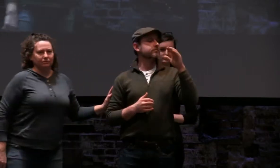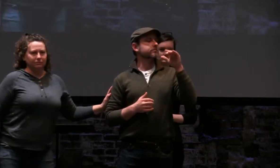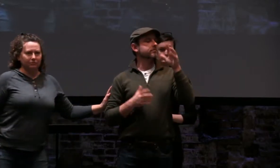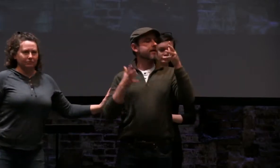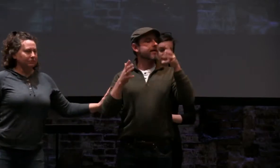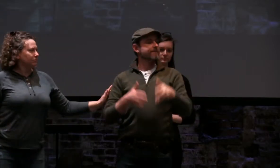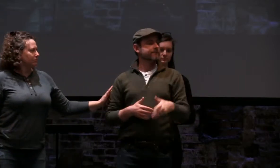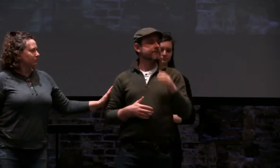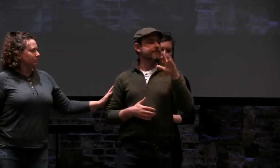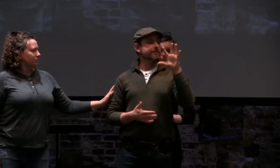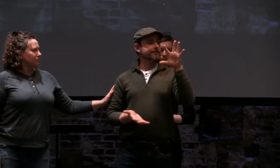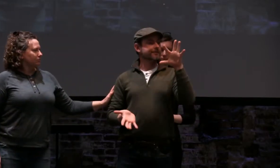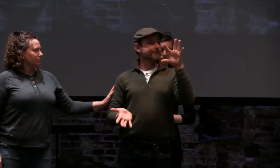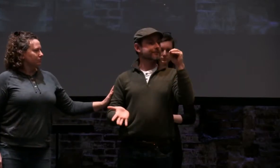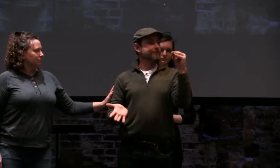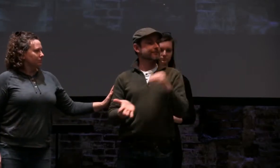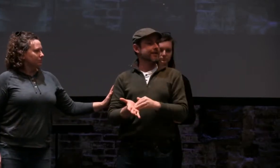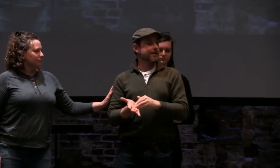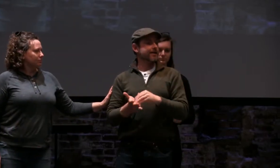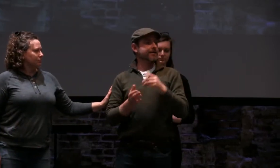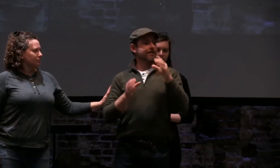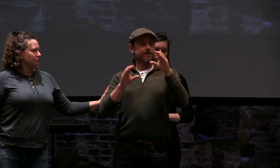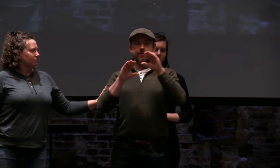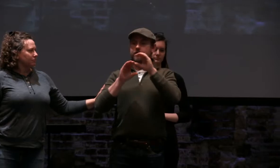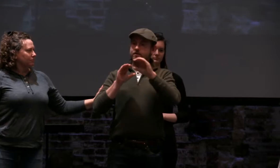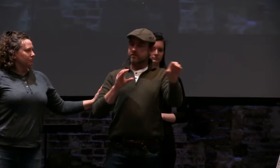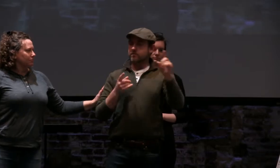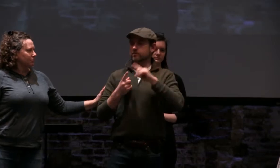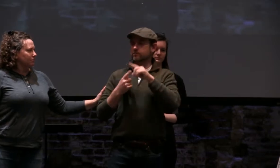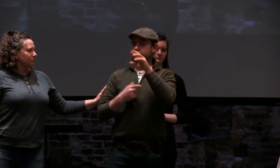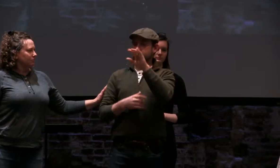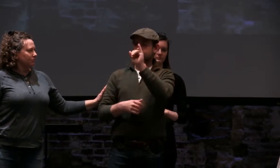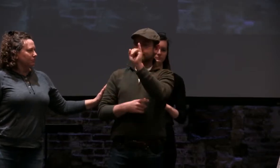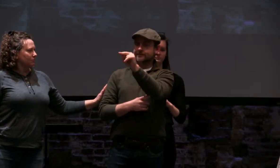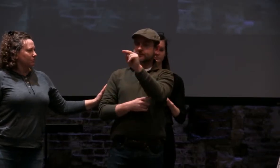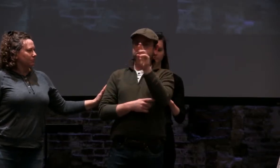and we could sustain it, and offer these retreats two times a year.